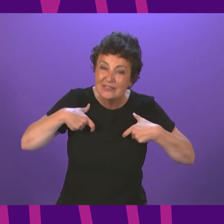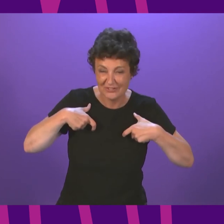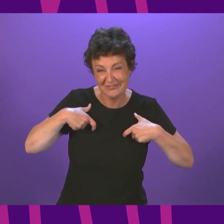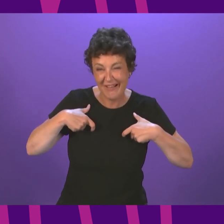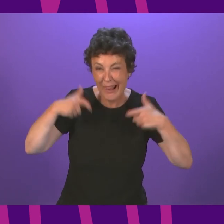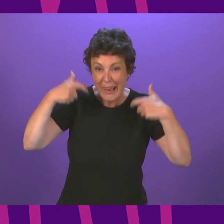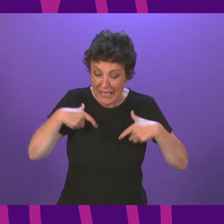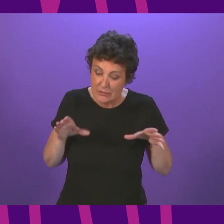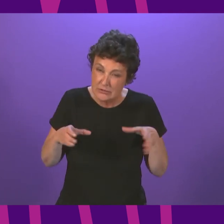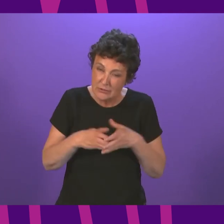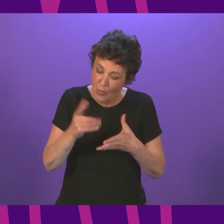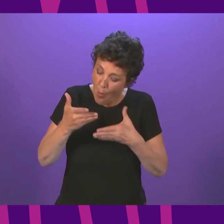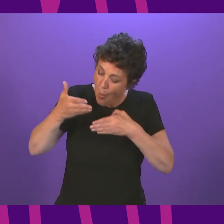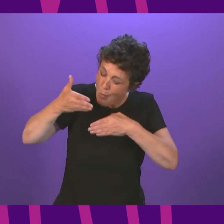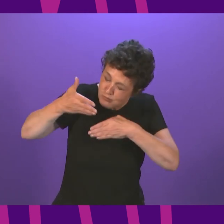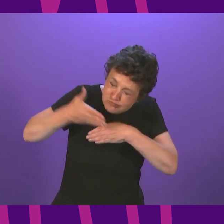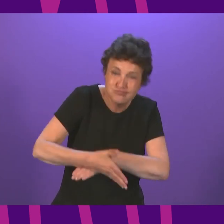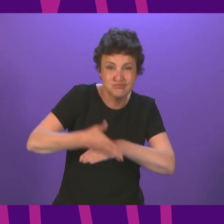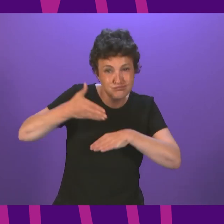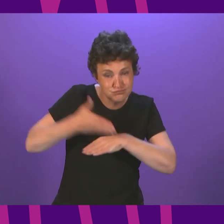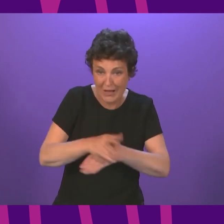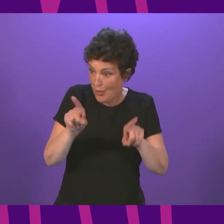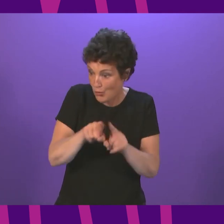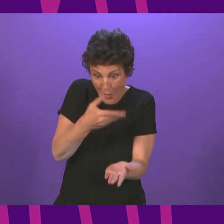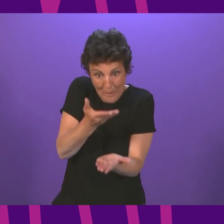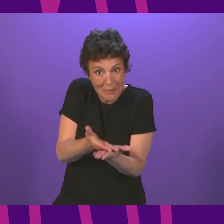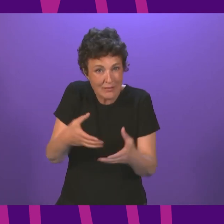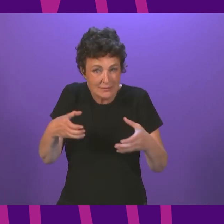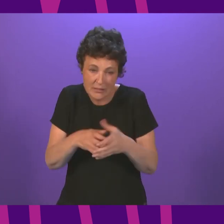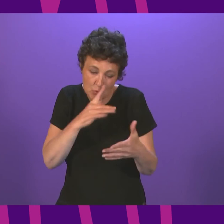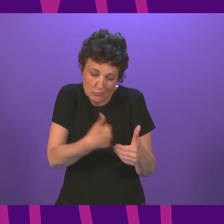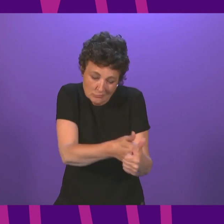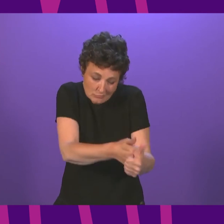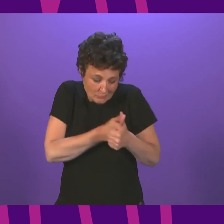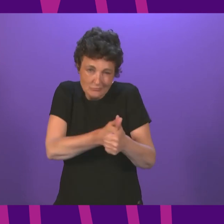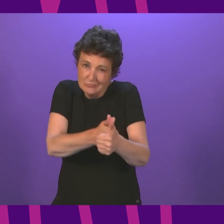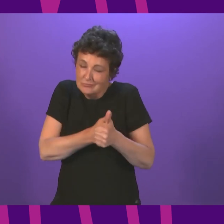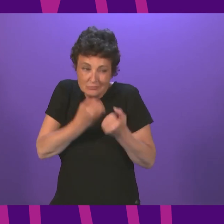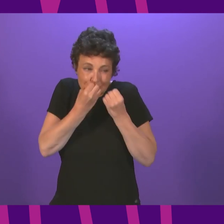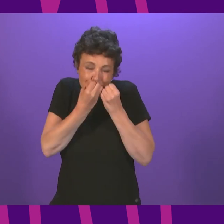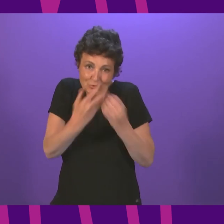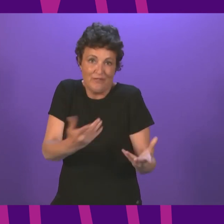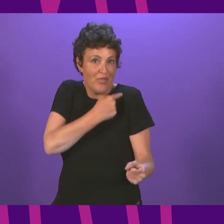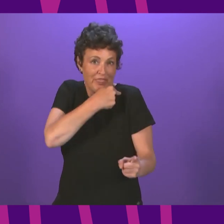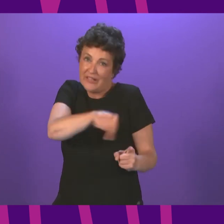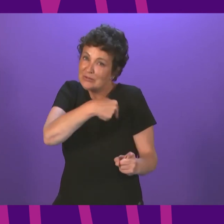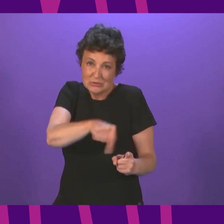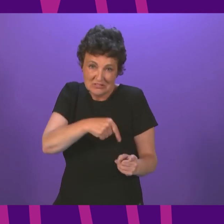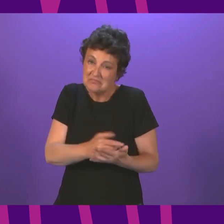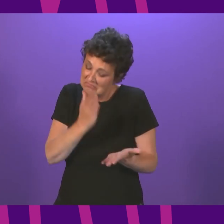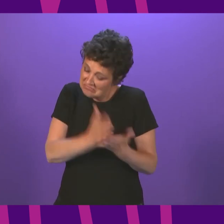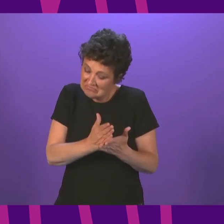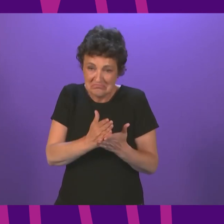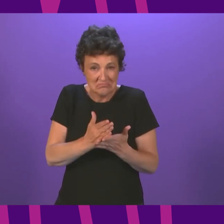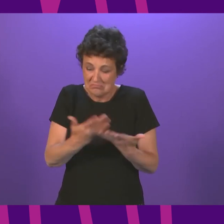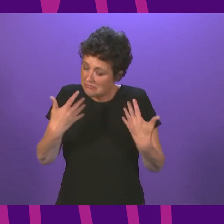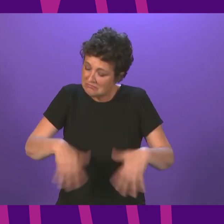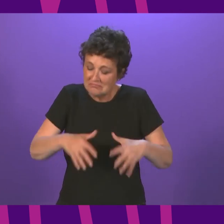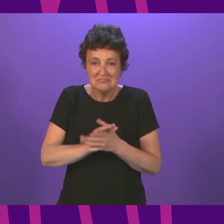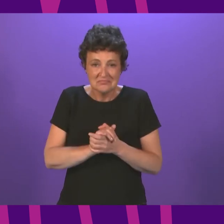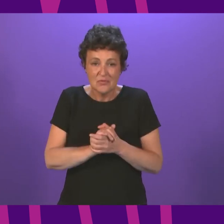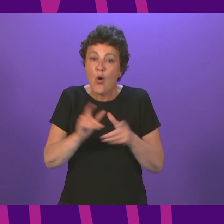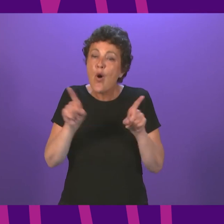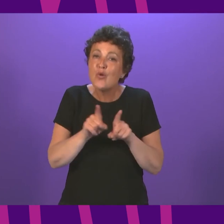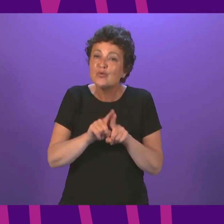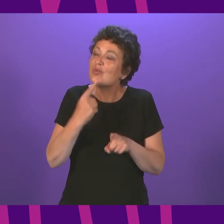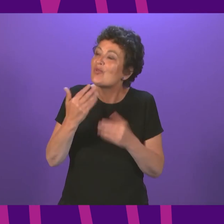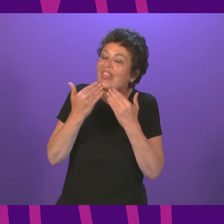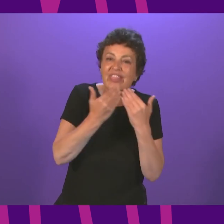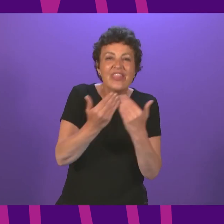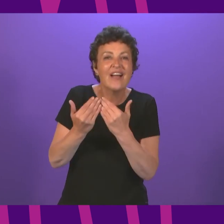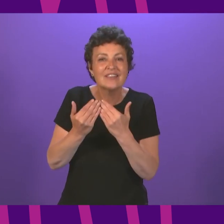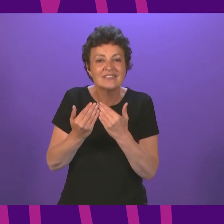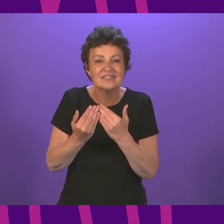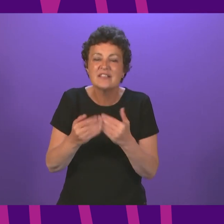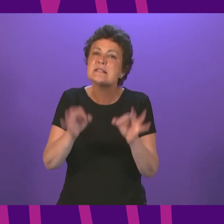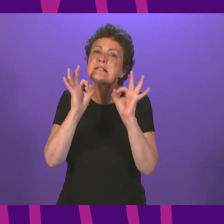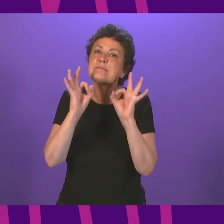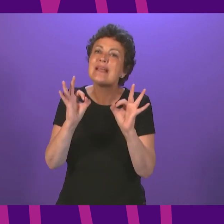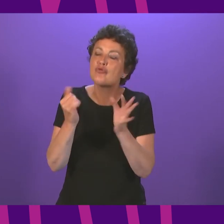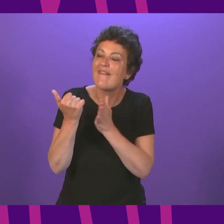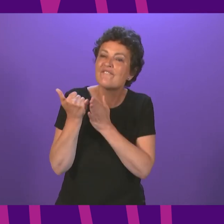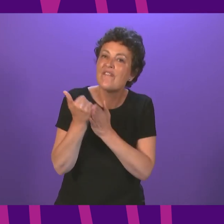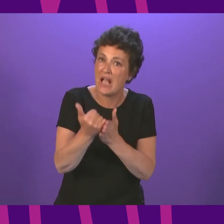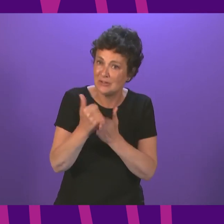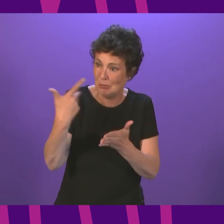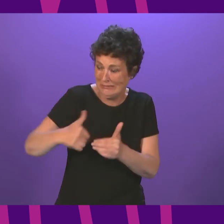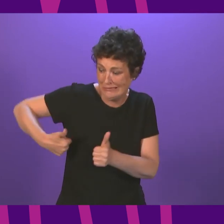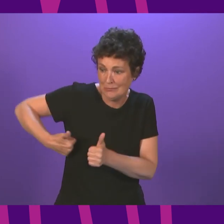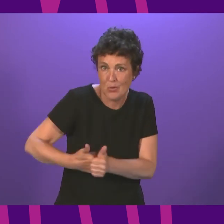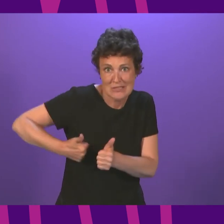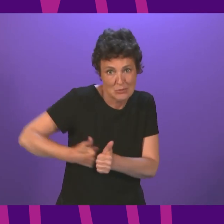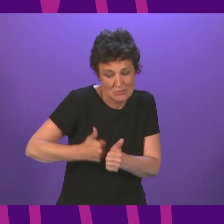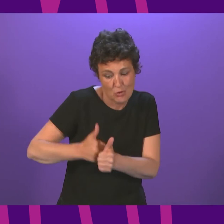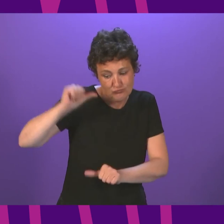are all keen for the recess to start—but we are making the point that this is about